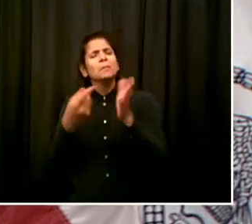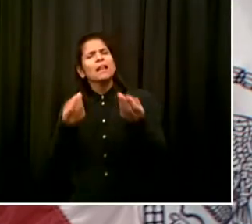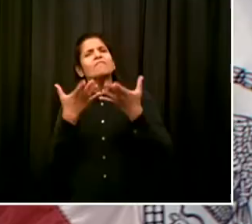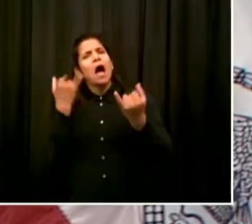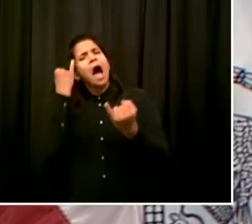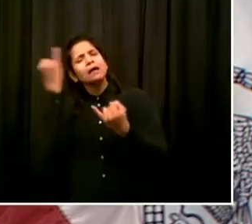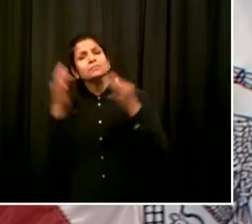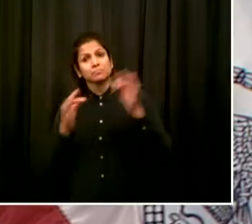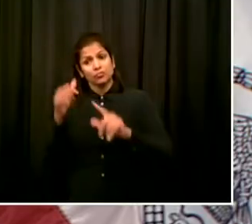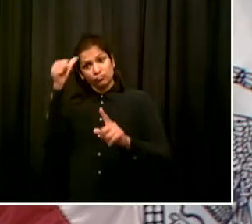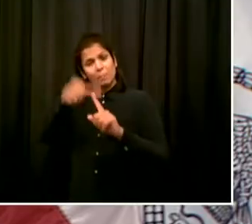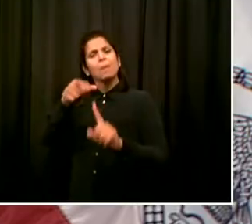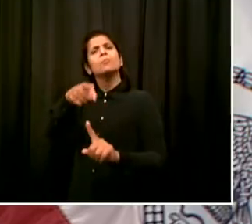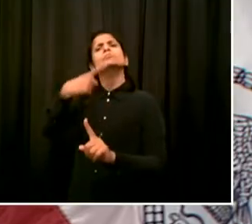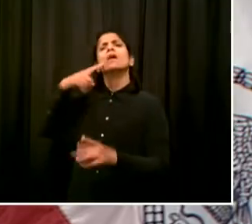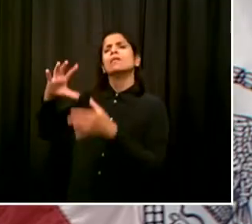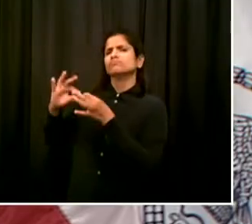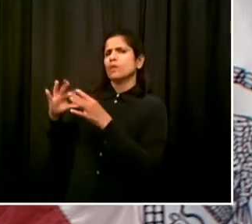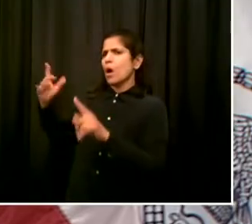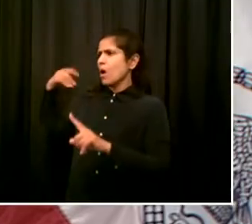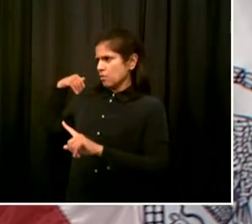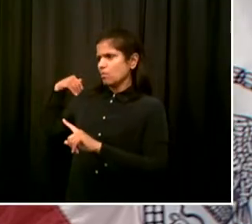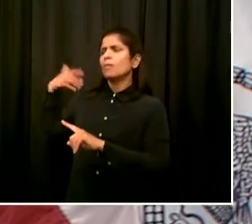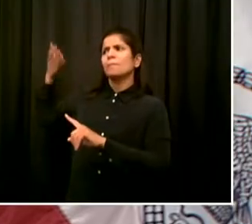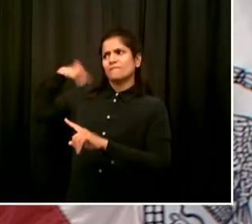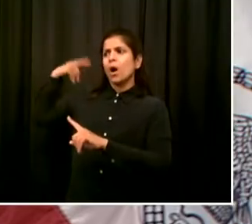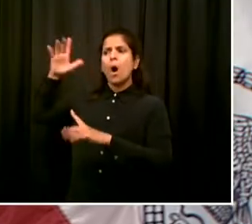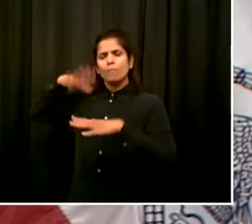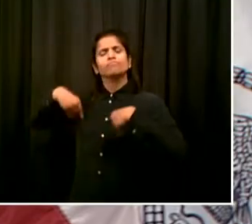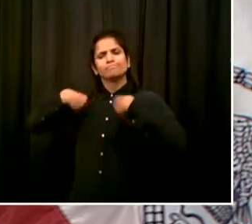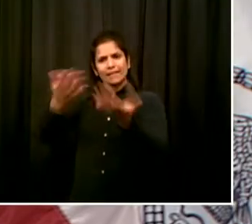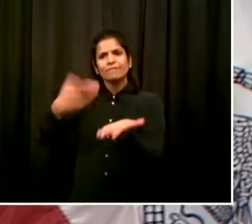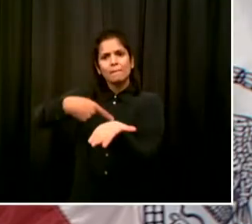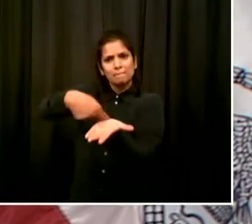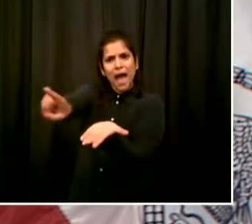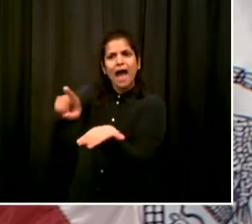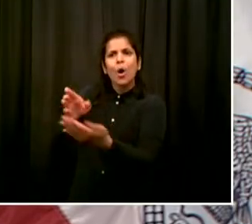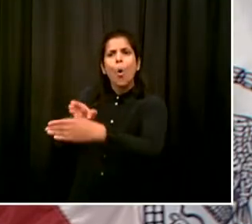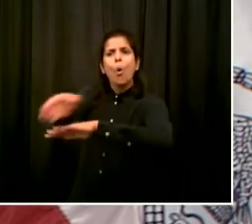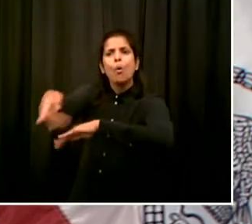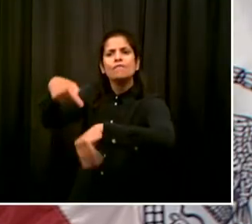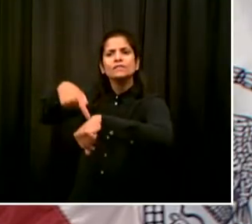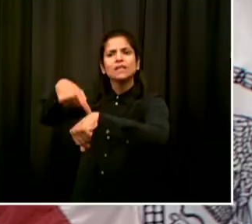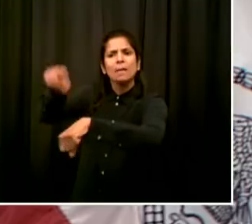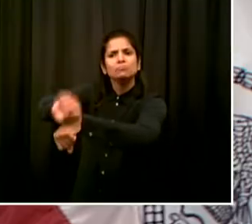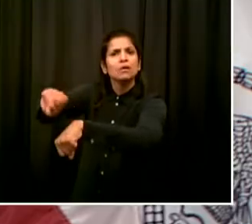SCENARIO WHERE TRADITIONALLY